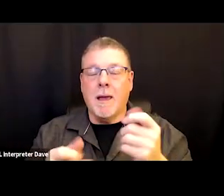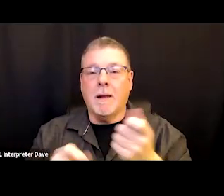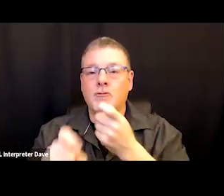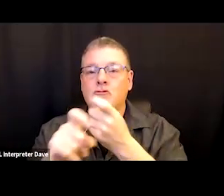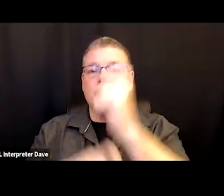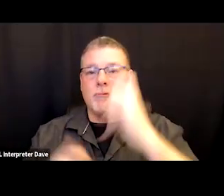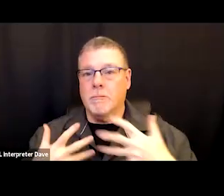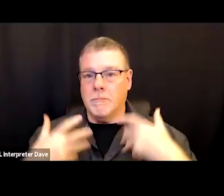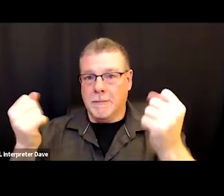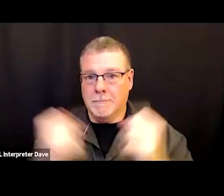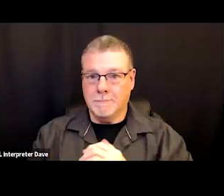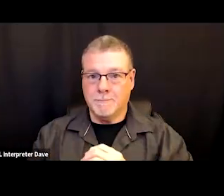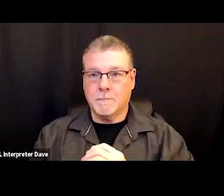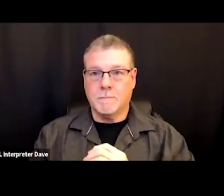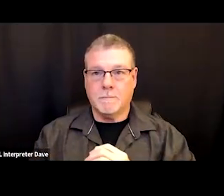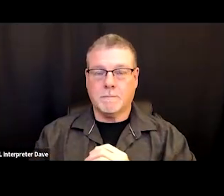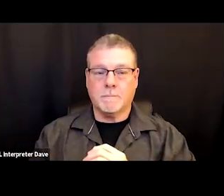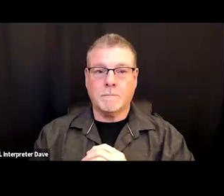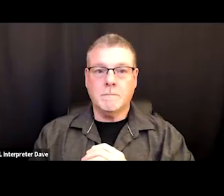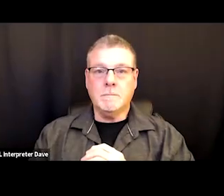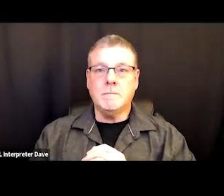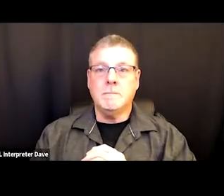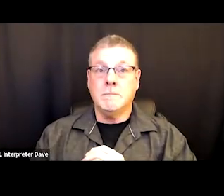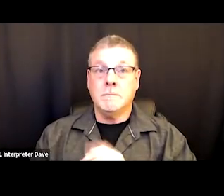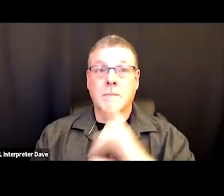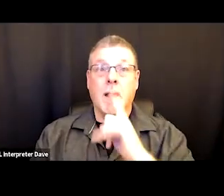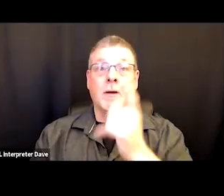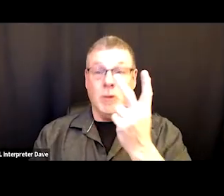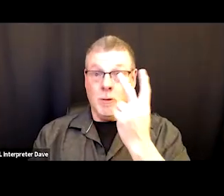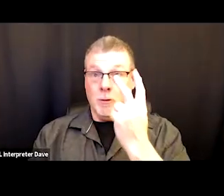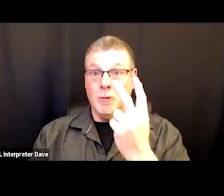So, these are two very real and viable solutions